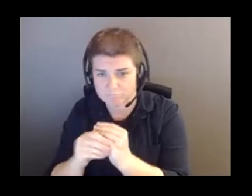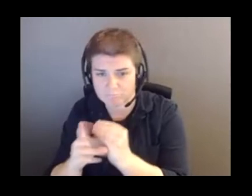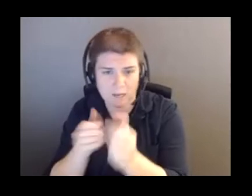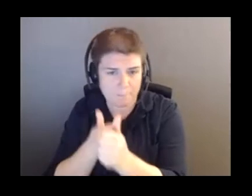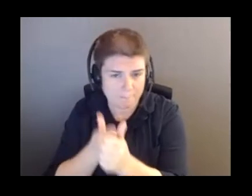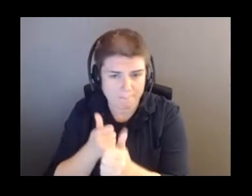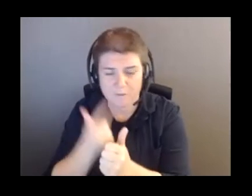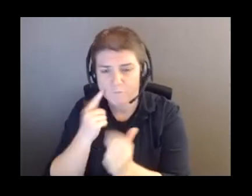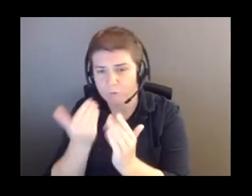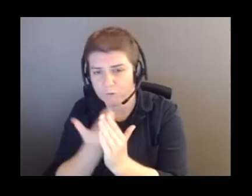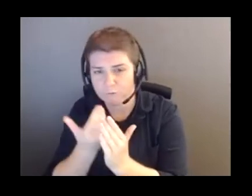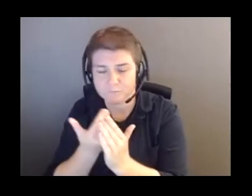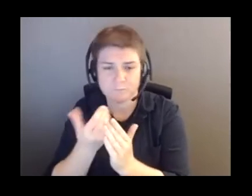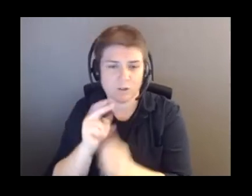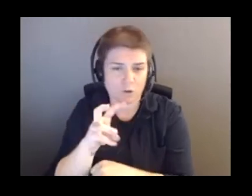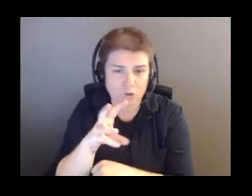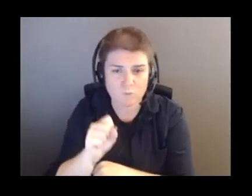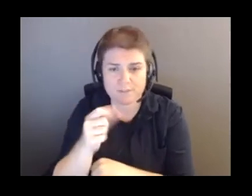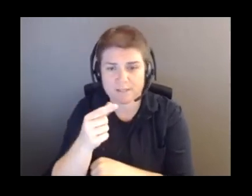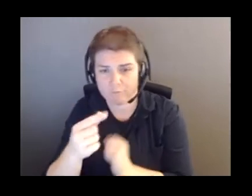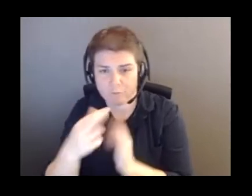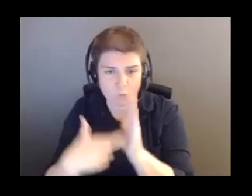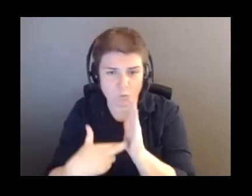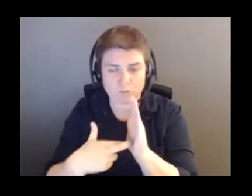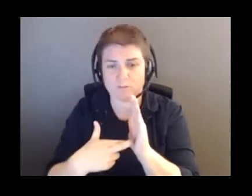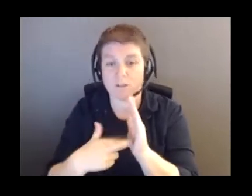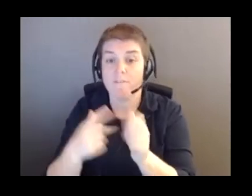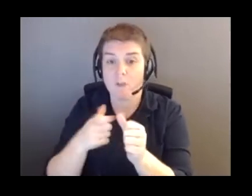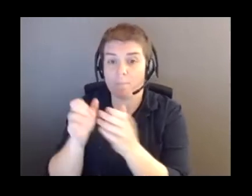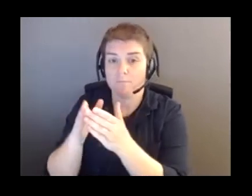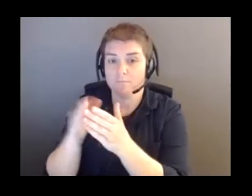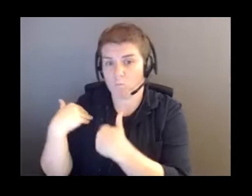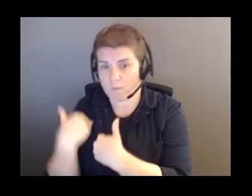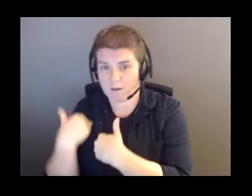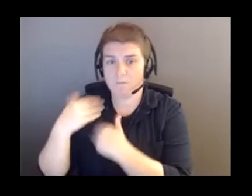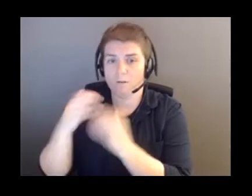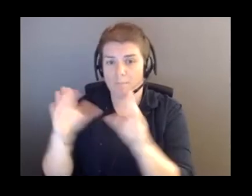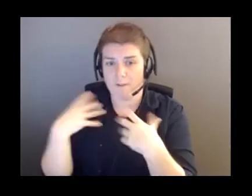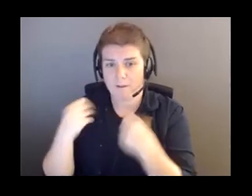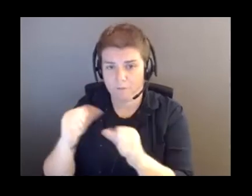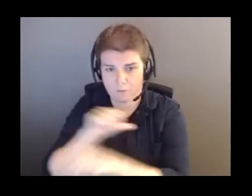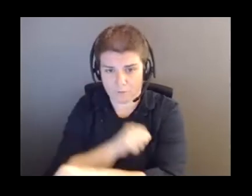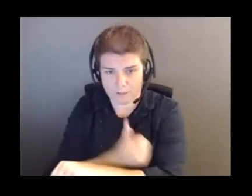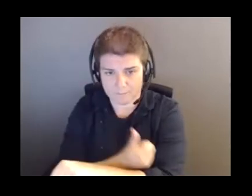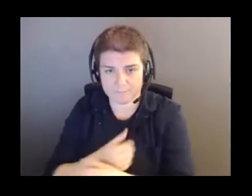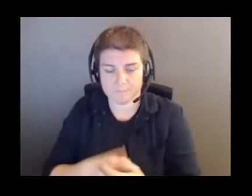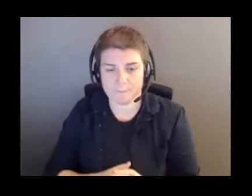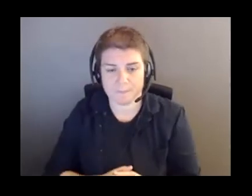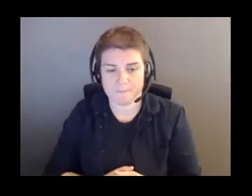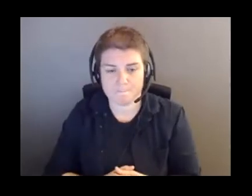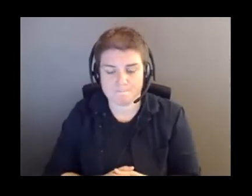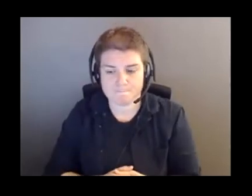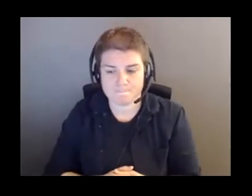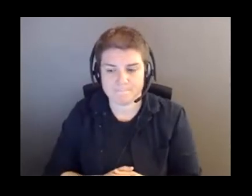government regulations, and measures from reliable public health authorities. In this vein, a